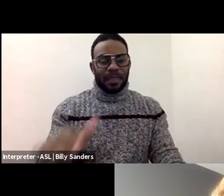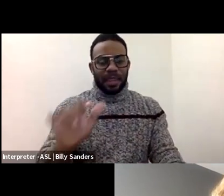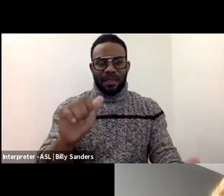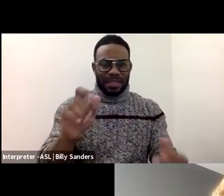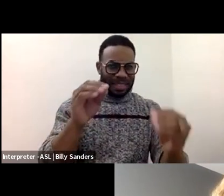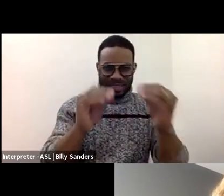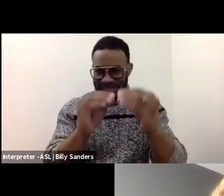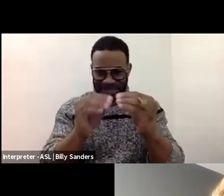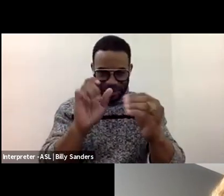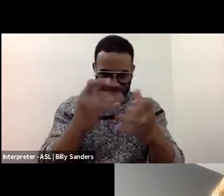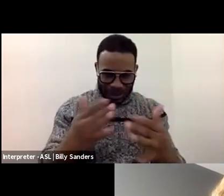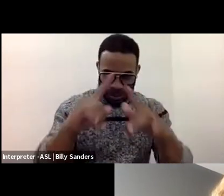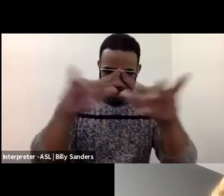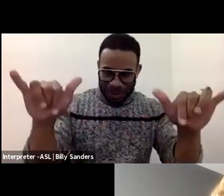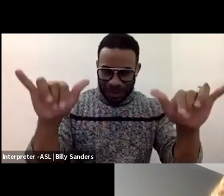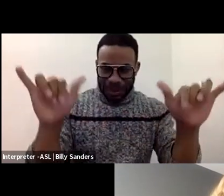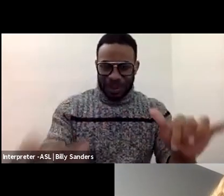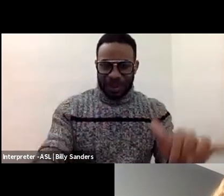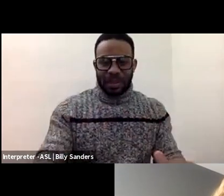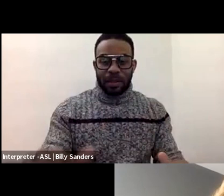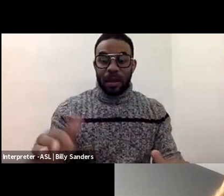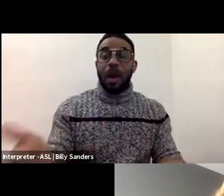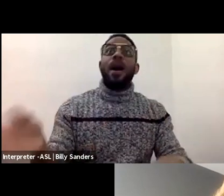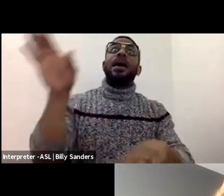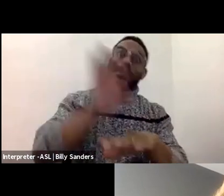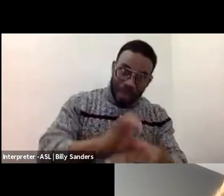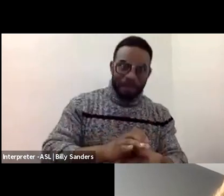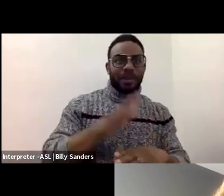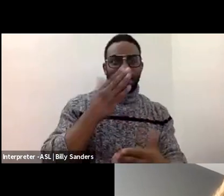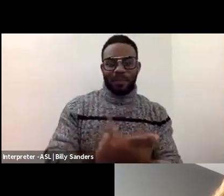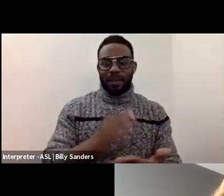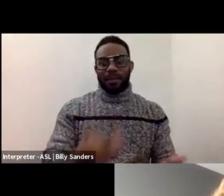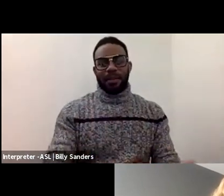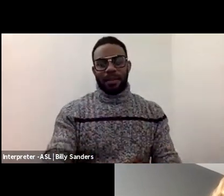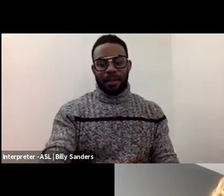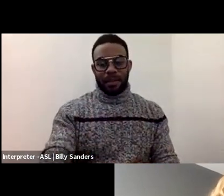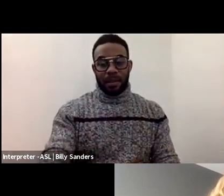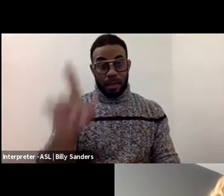all of those things simultaneously, on top of the fact that Germany has done a very good